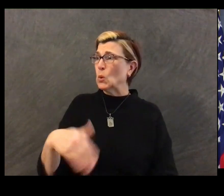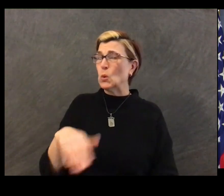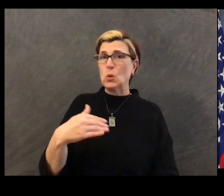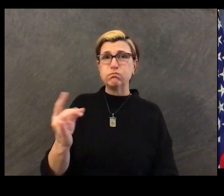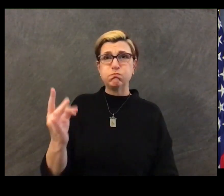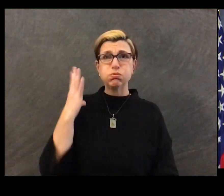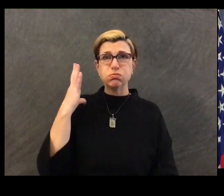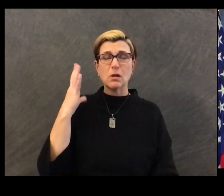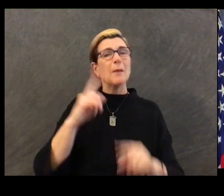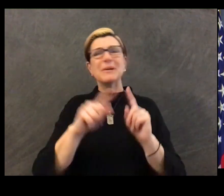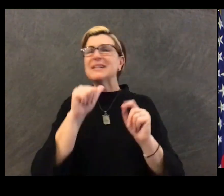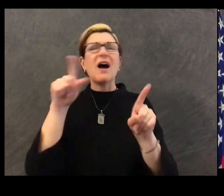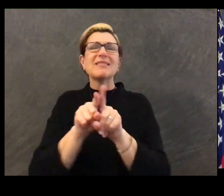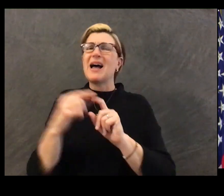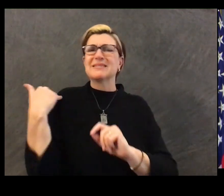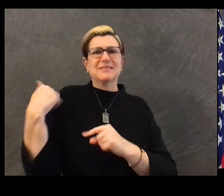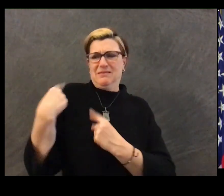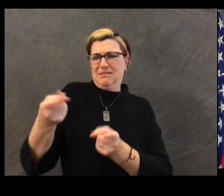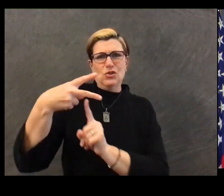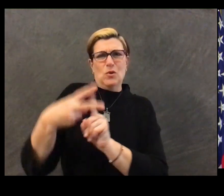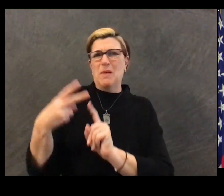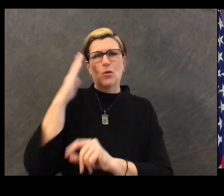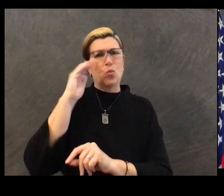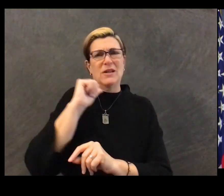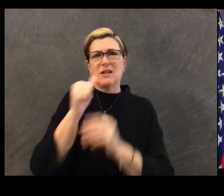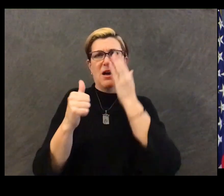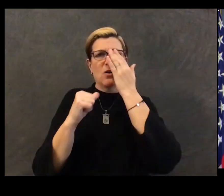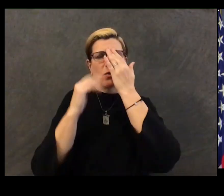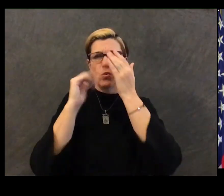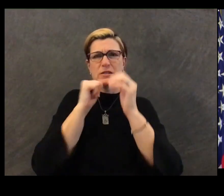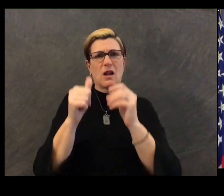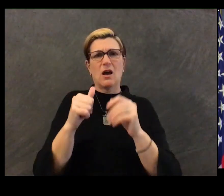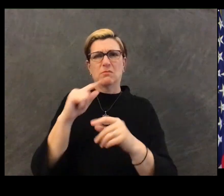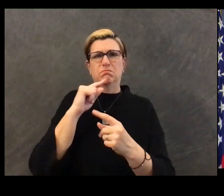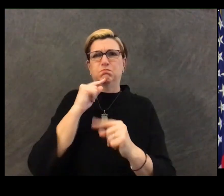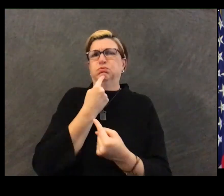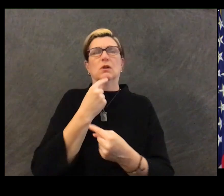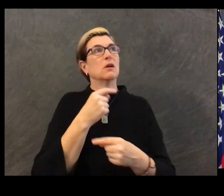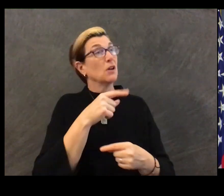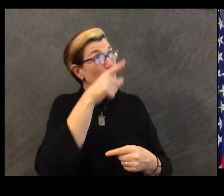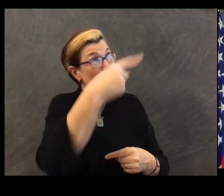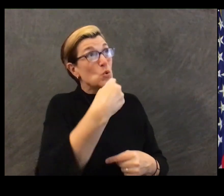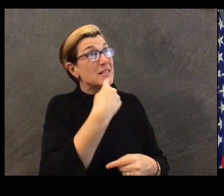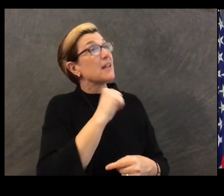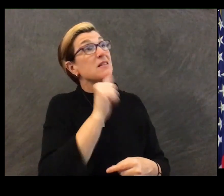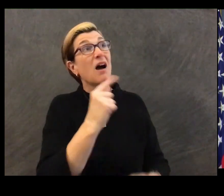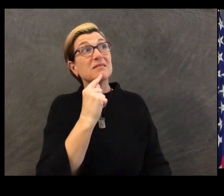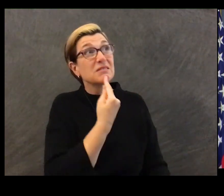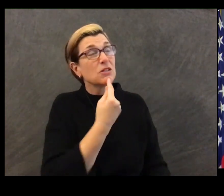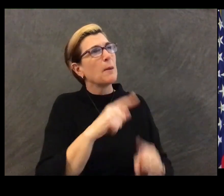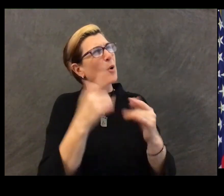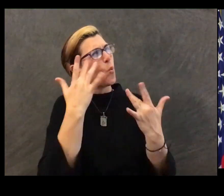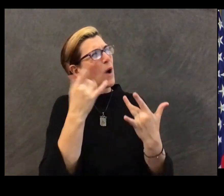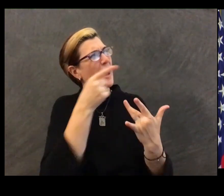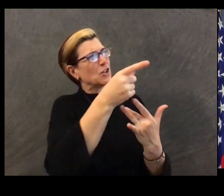or form yeah if you're don't because he'll come back and the same scenario is right now why are you still directing that taxpayer dollars you spend an